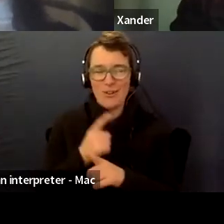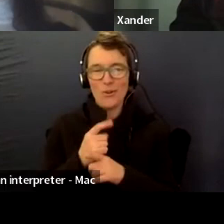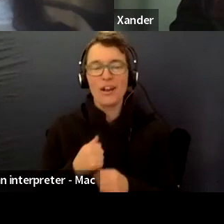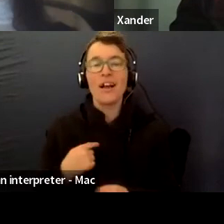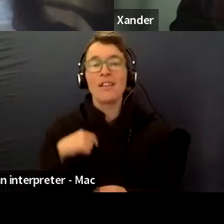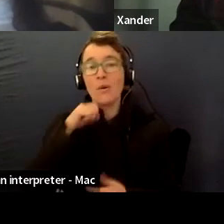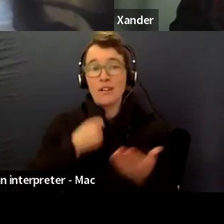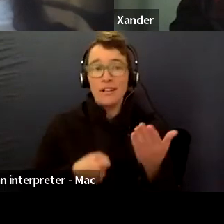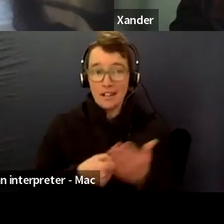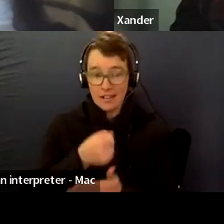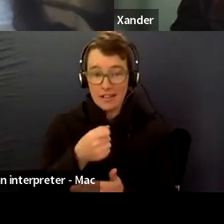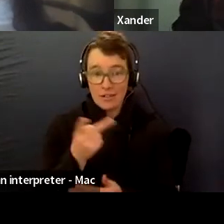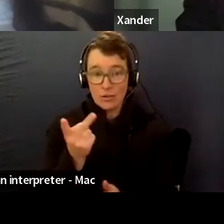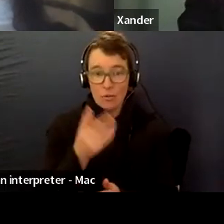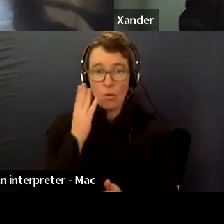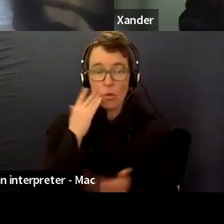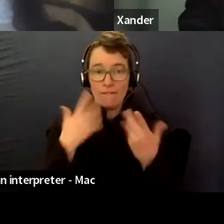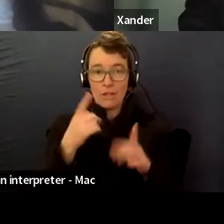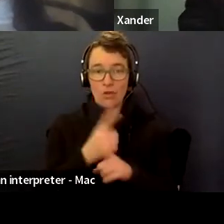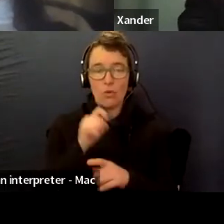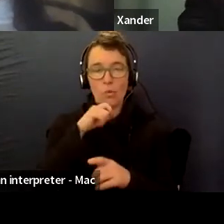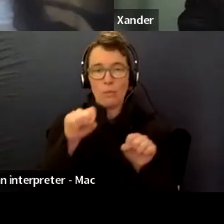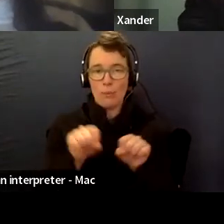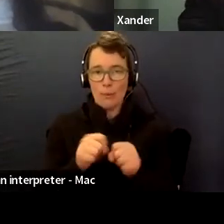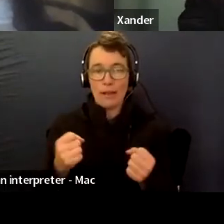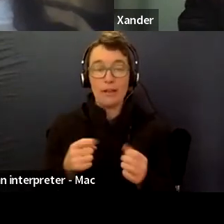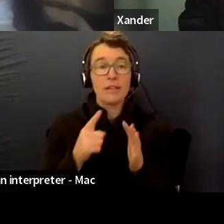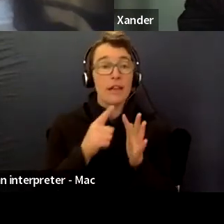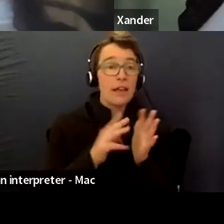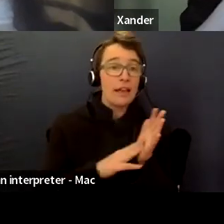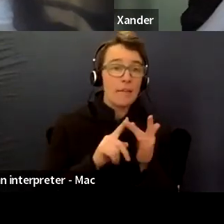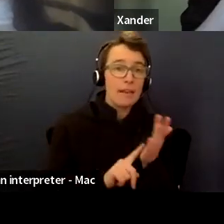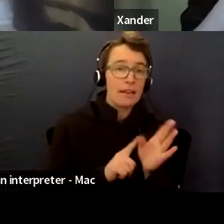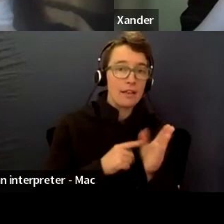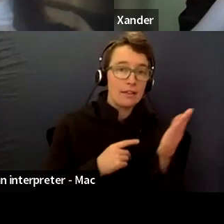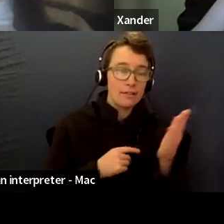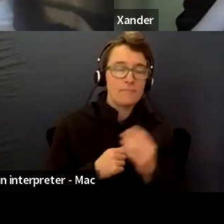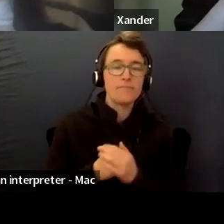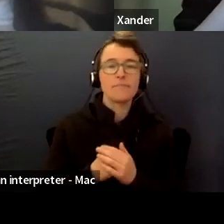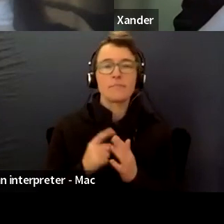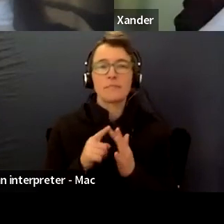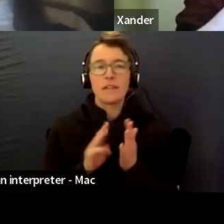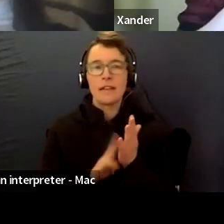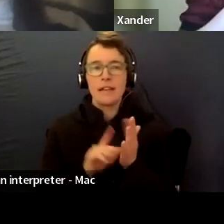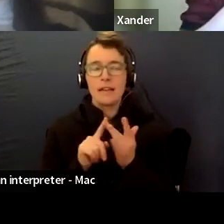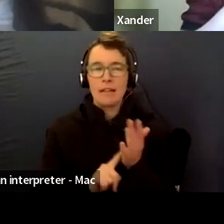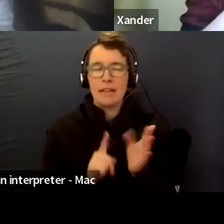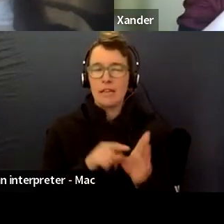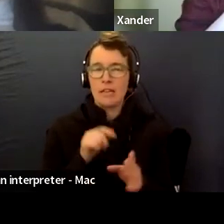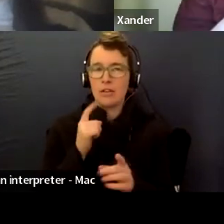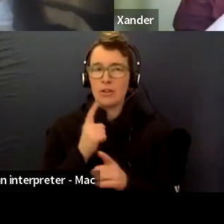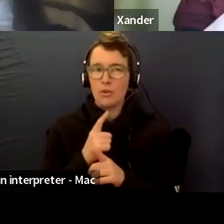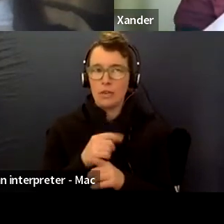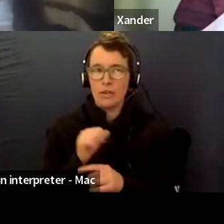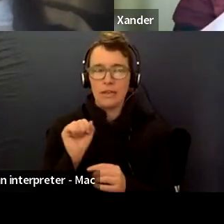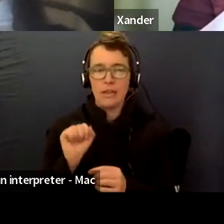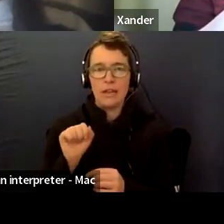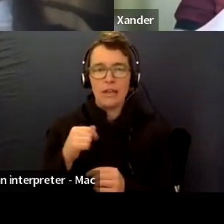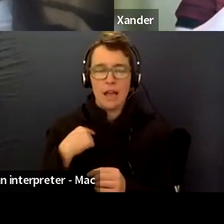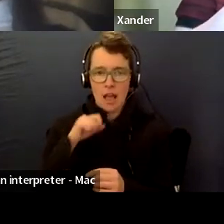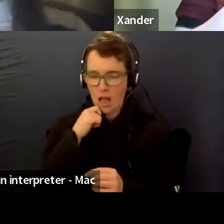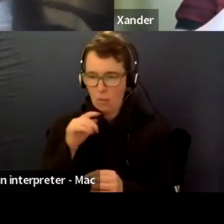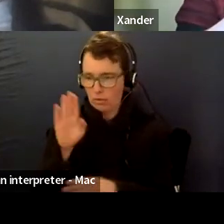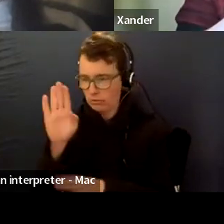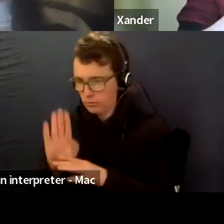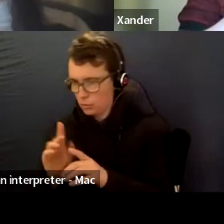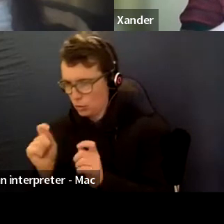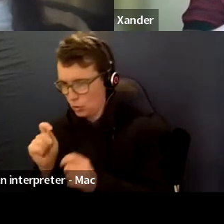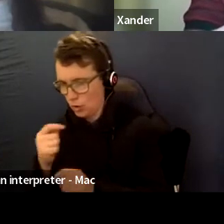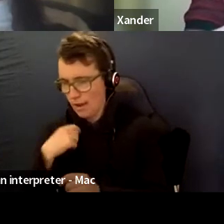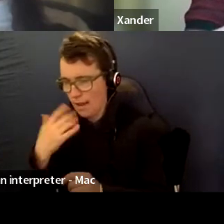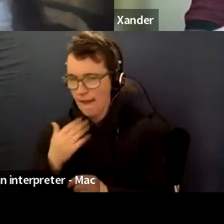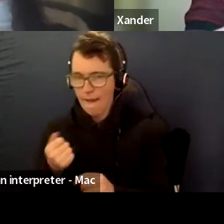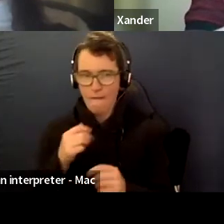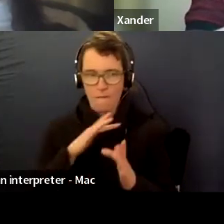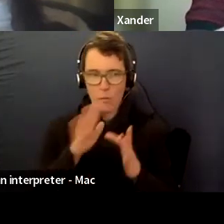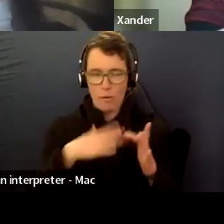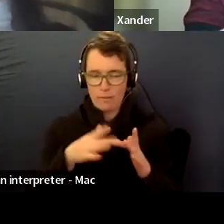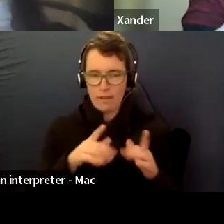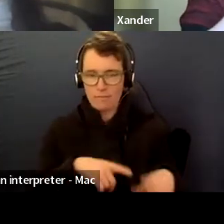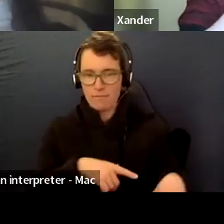to have a break as well. But, Emily over to you first. Um, yeah, sure, I'll put my hand down in a minute, as I've just pulled the page up just to,